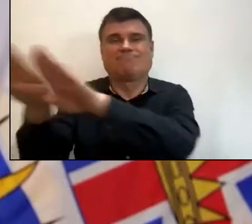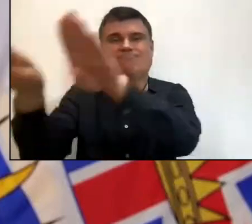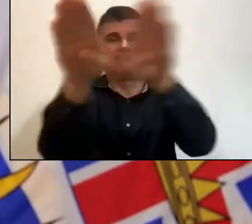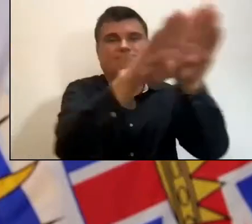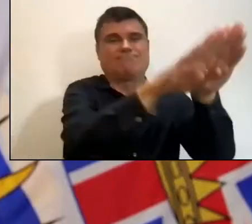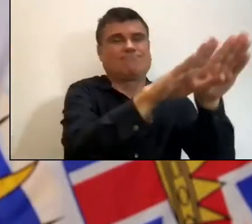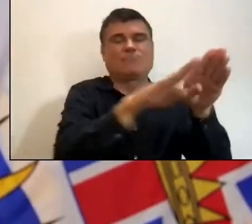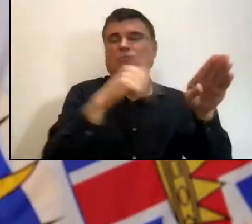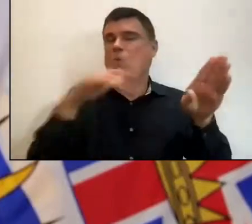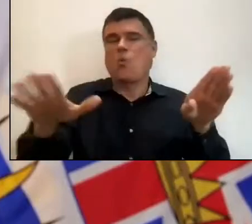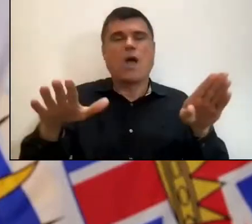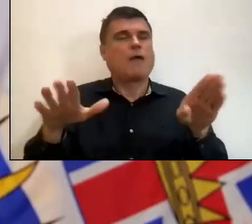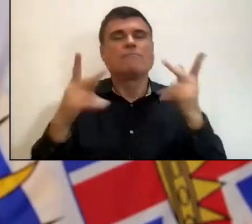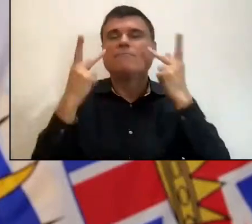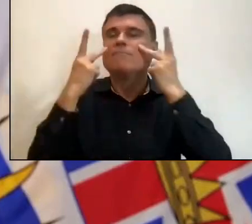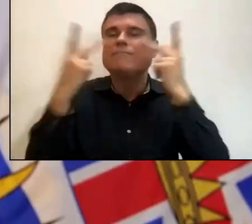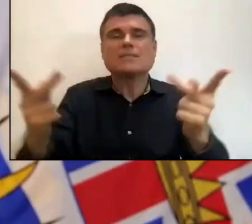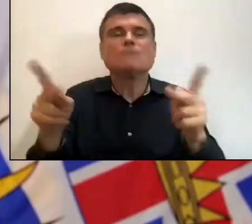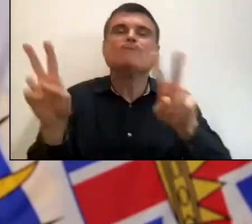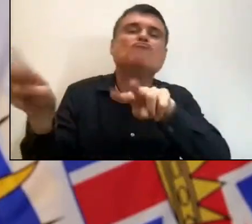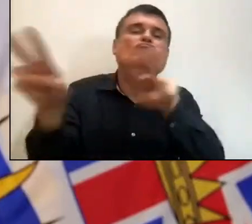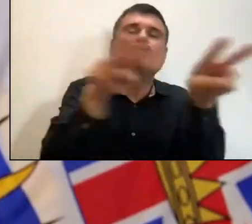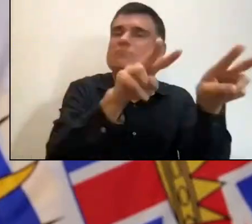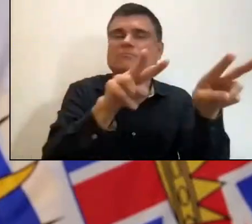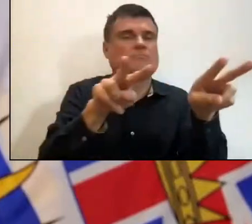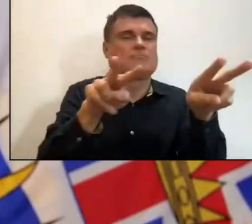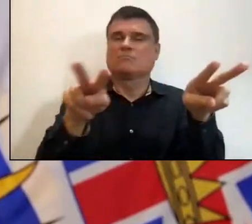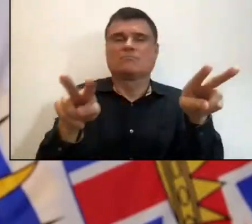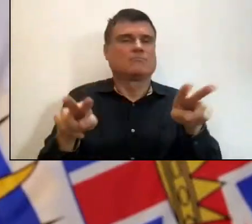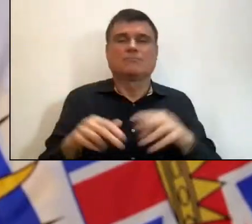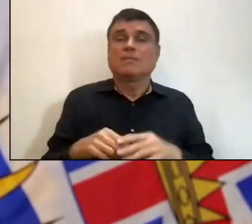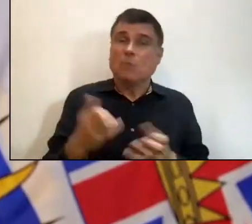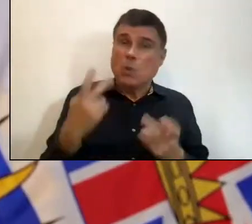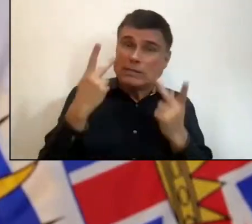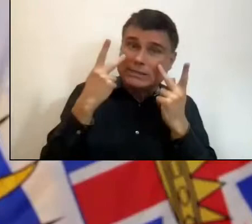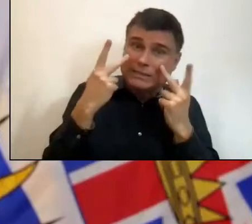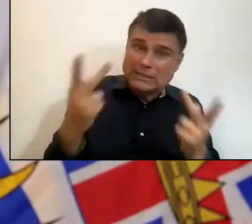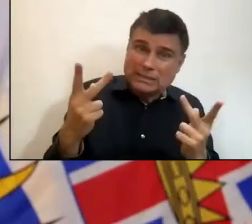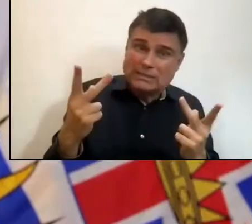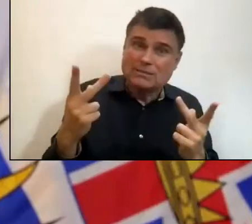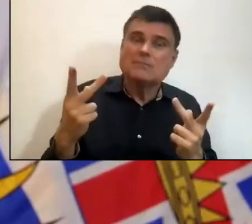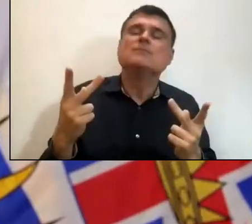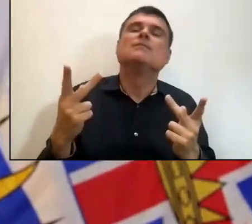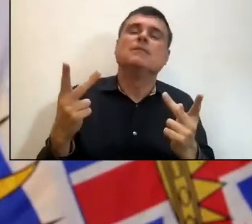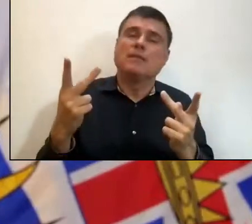do it safely. The other things that are